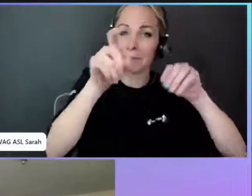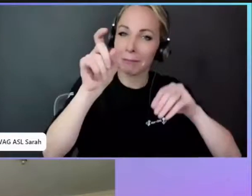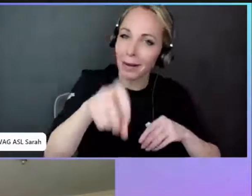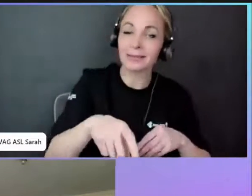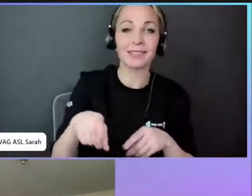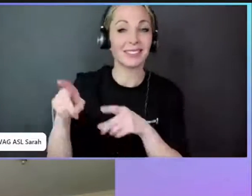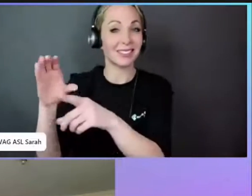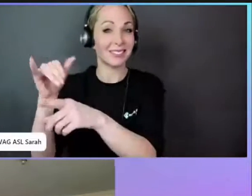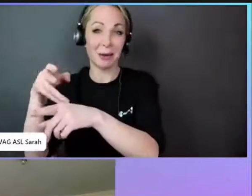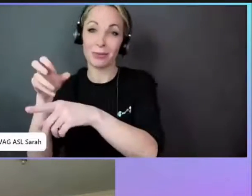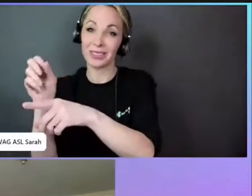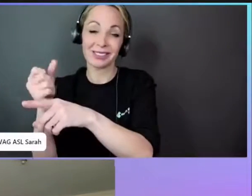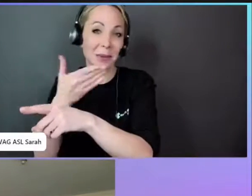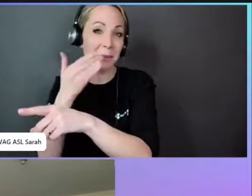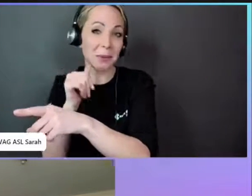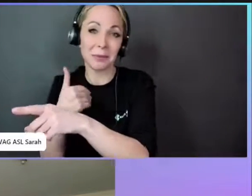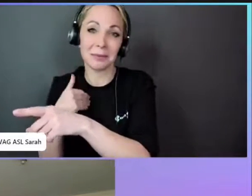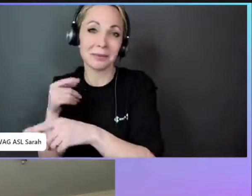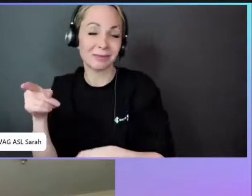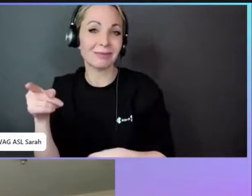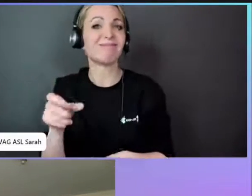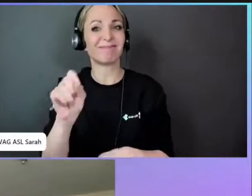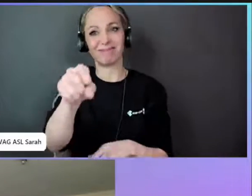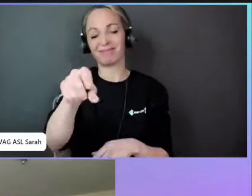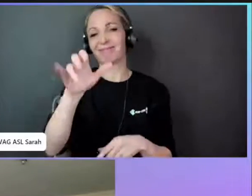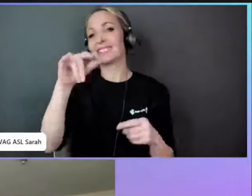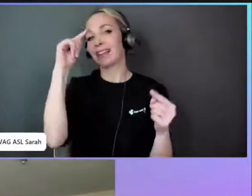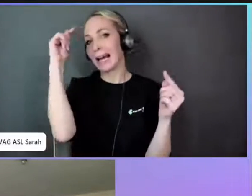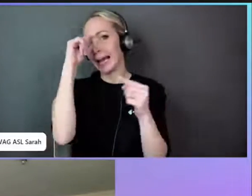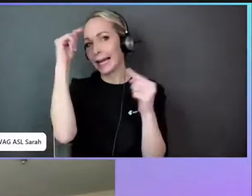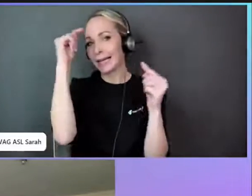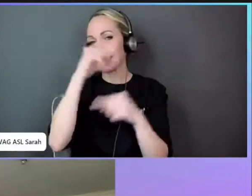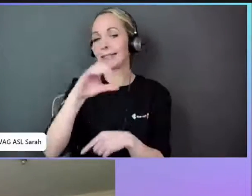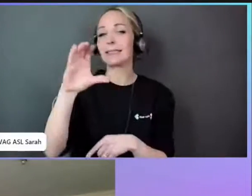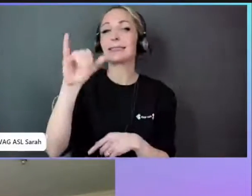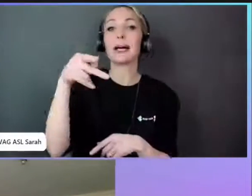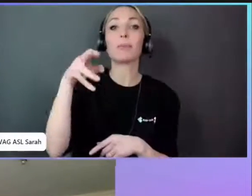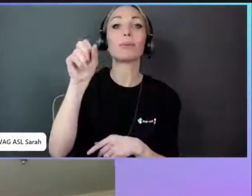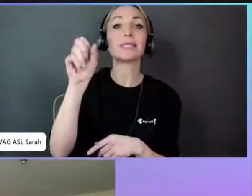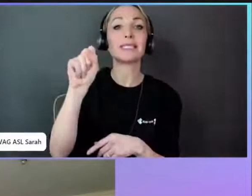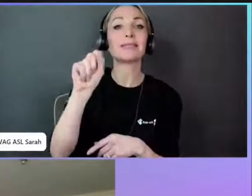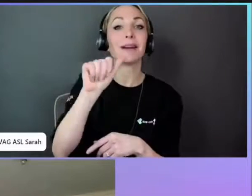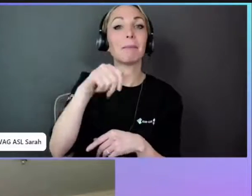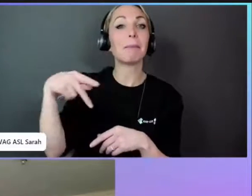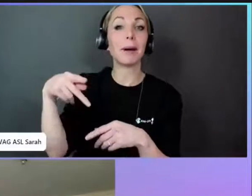with the classic Cypress axe plugin. Every single test case you wanna add accessibility testing to, you have